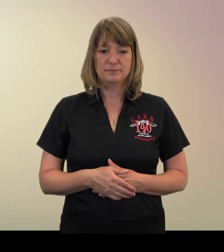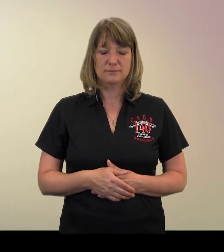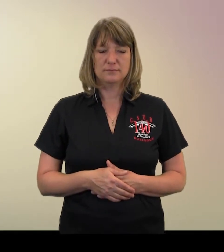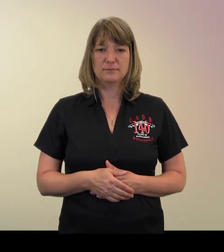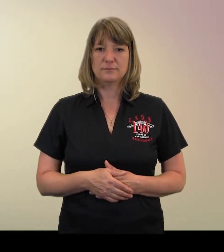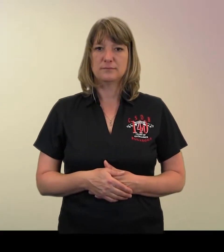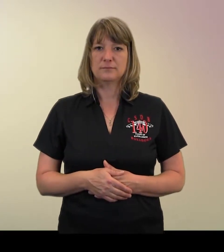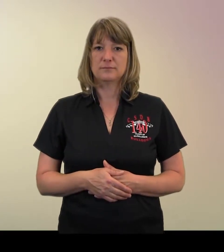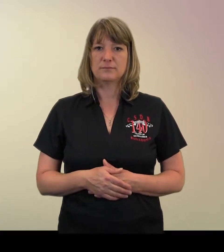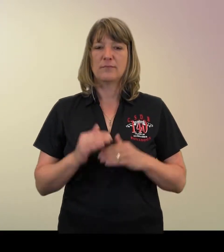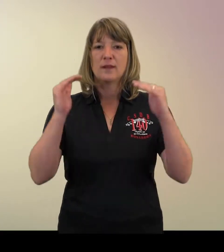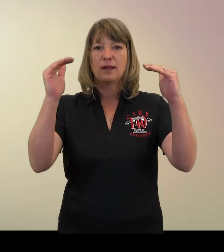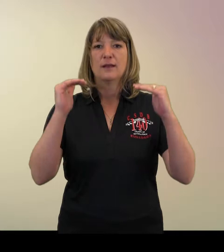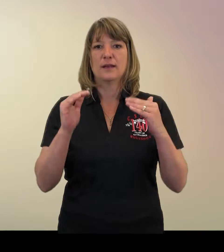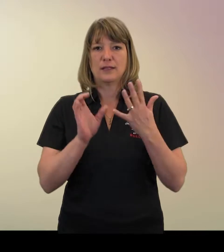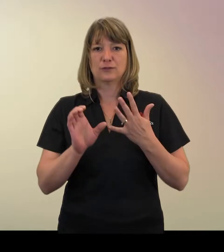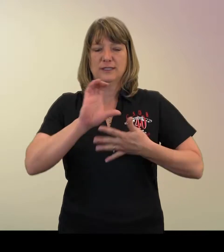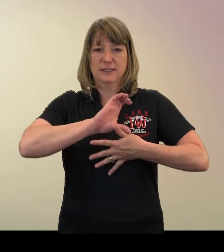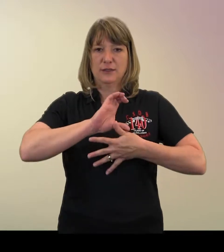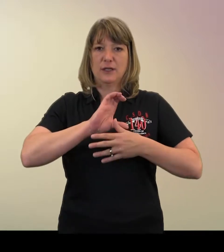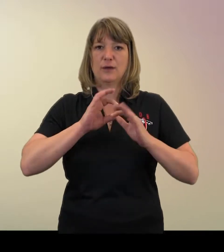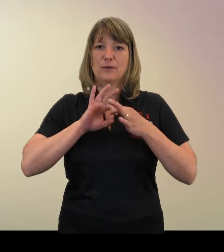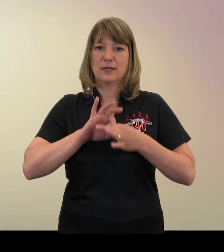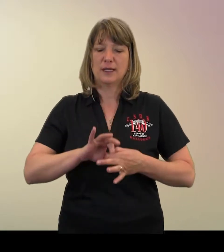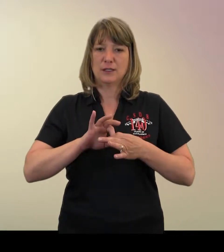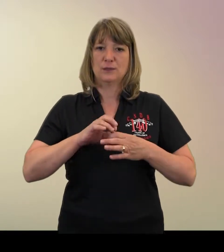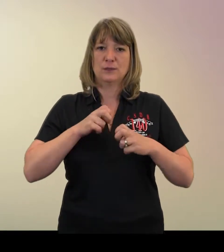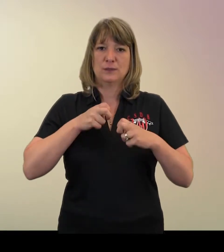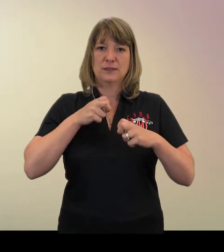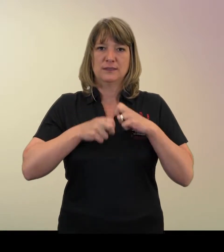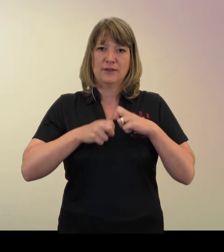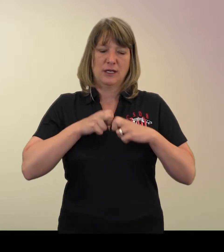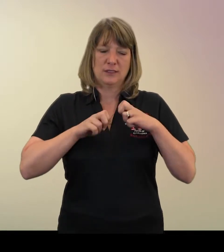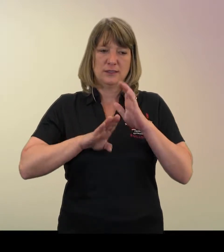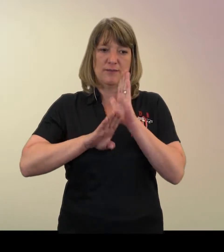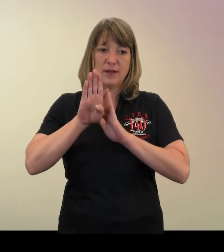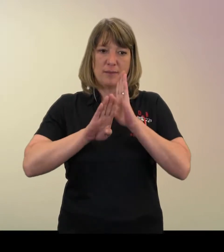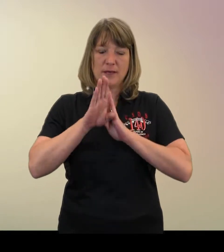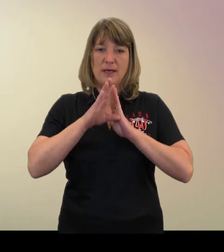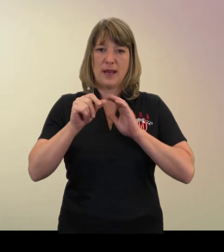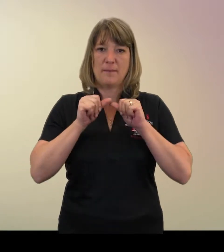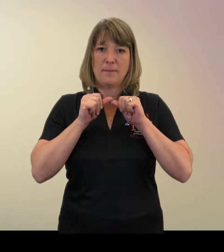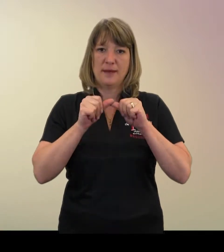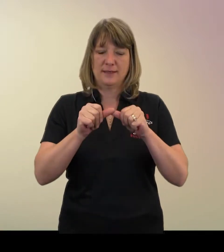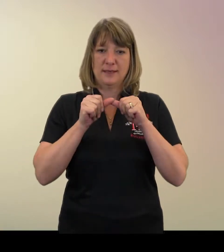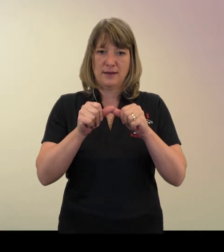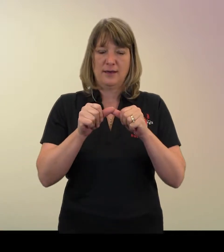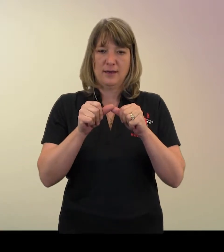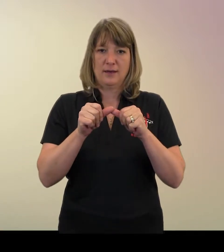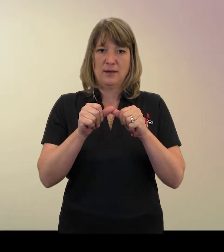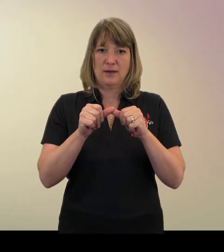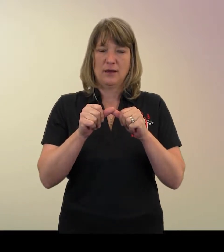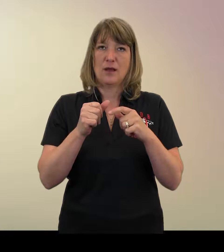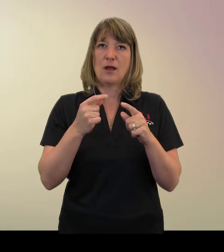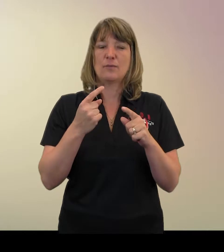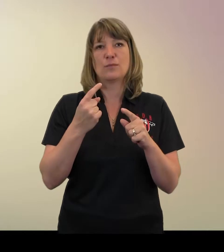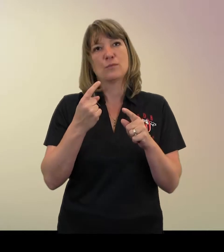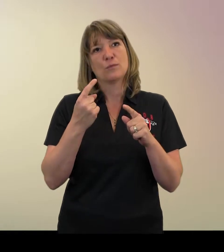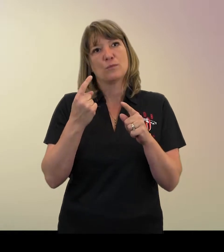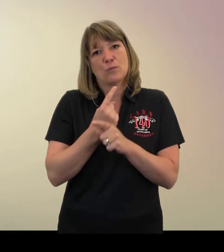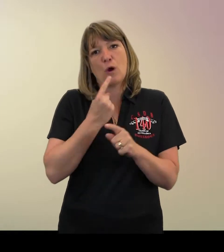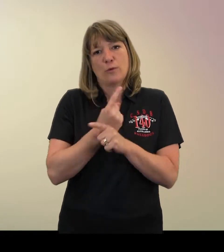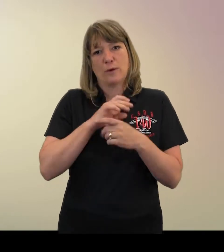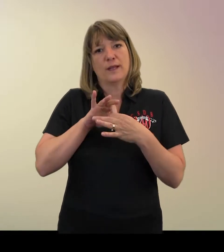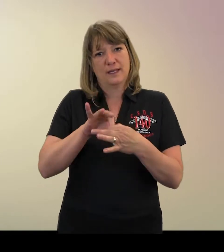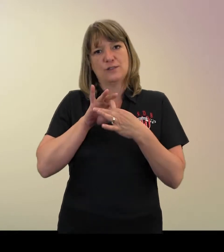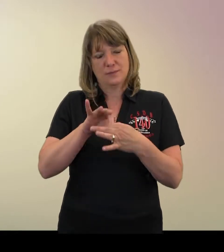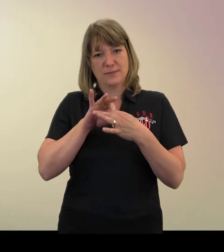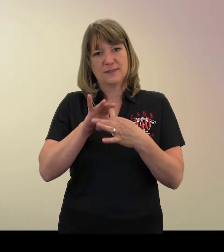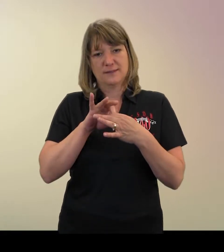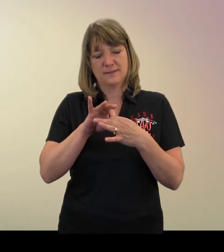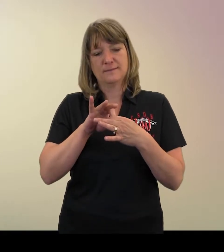The next criteria has to do with difficulties developing and maintaining appropriate relationships.